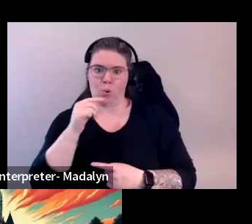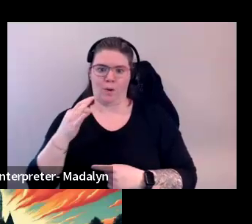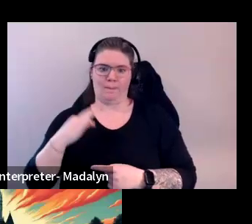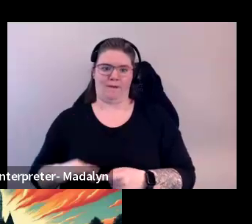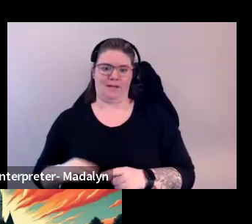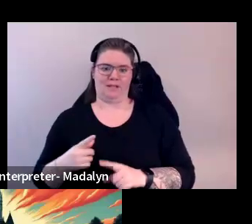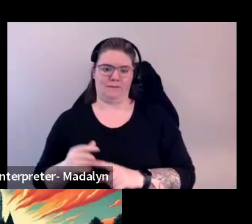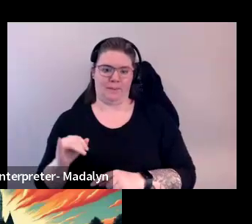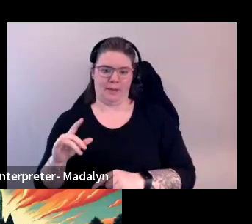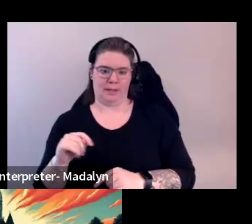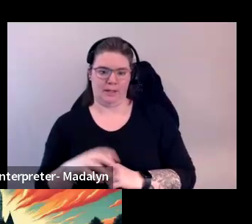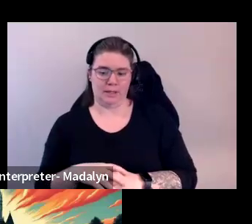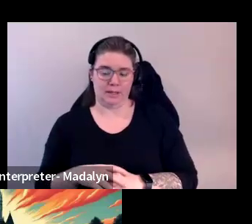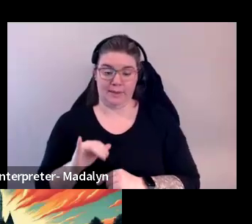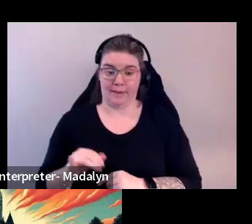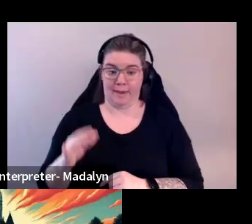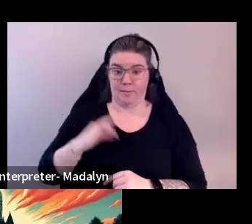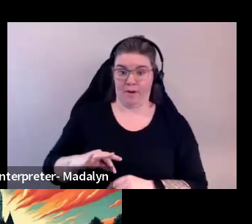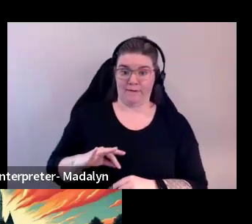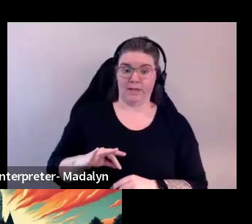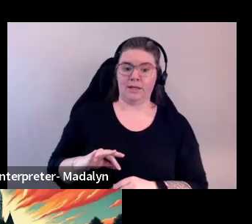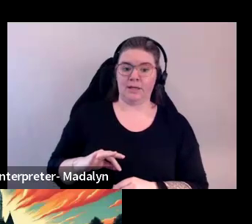Tom Olin: and those profit goes to usually out of the country.